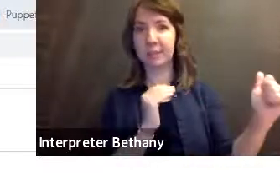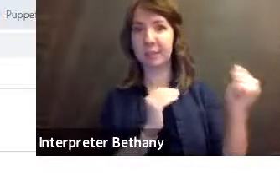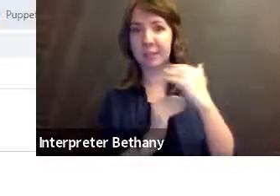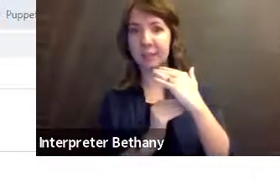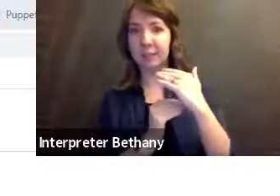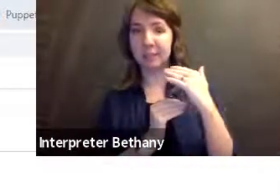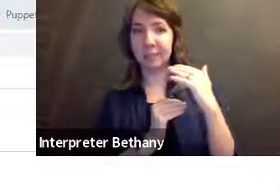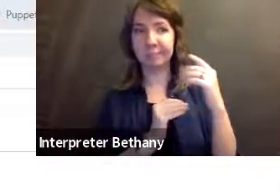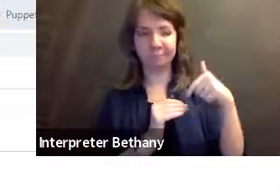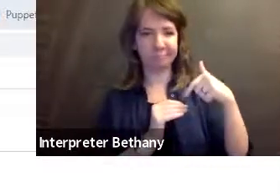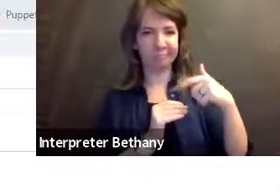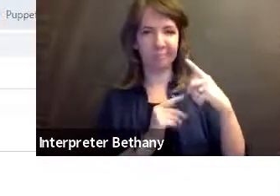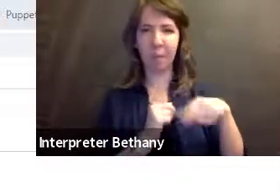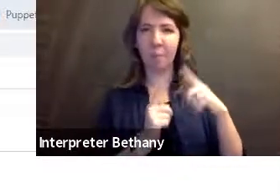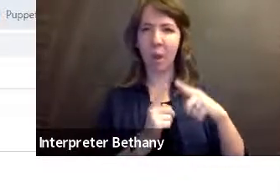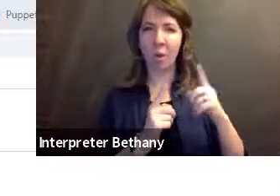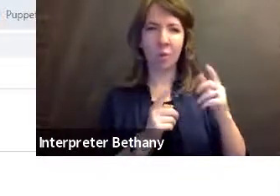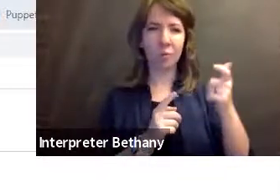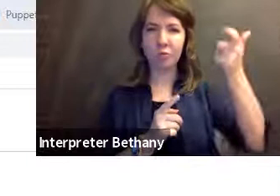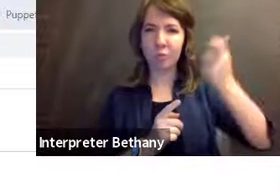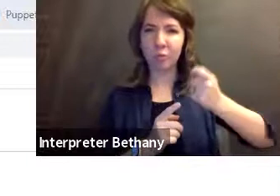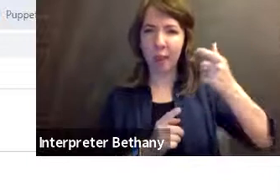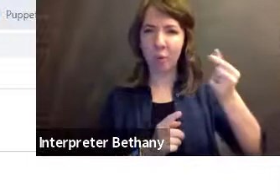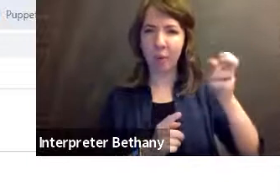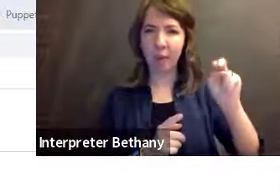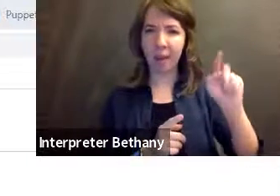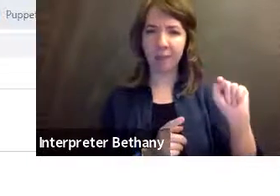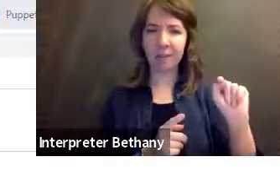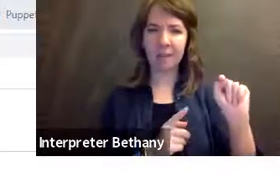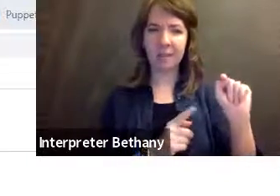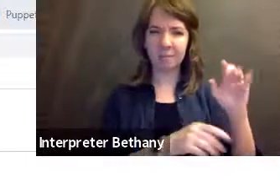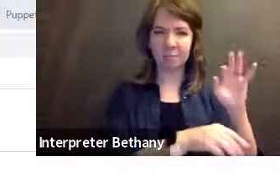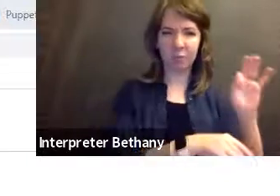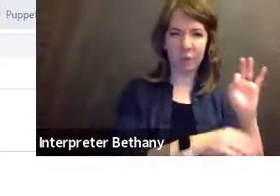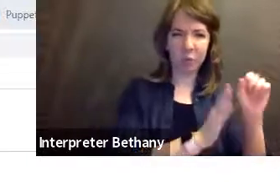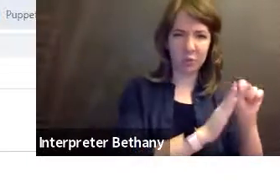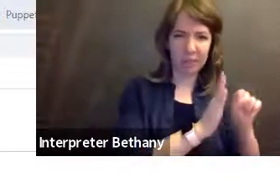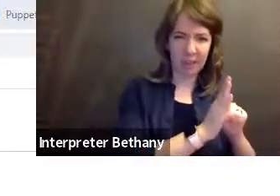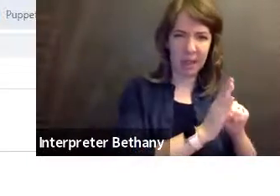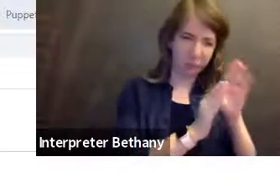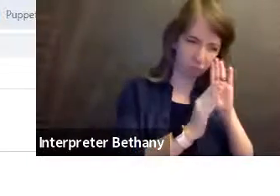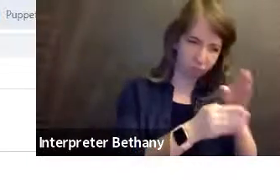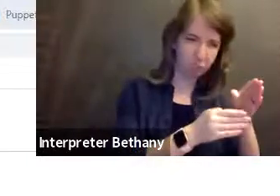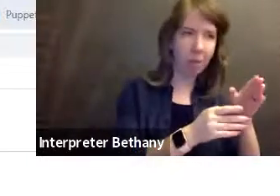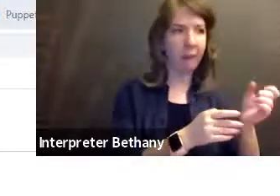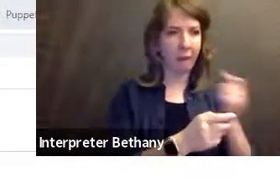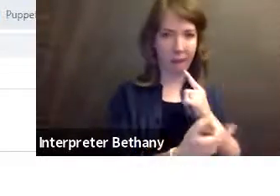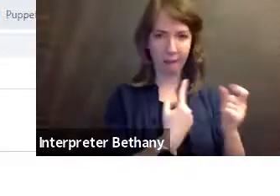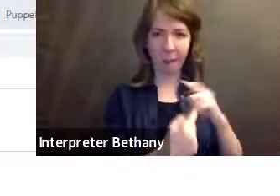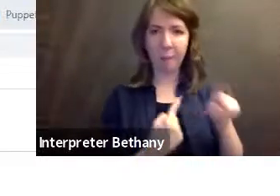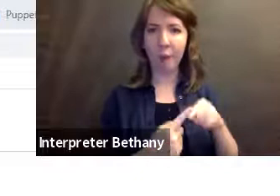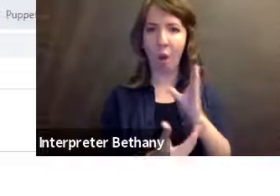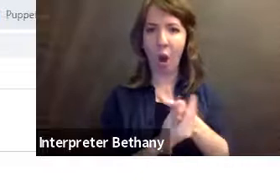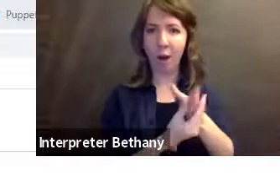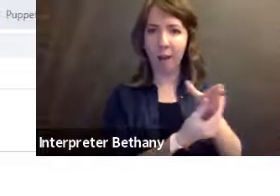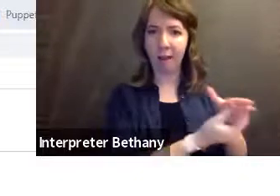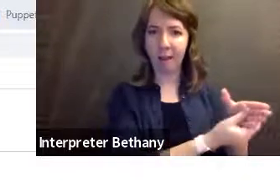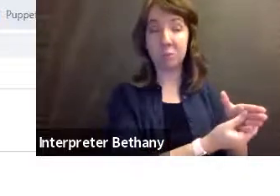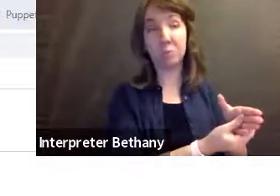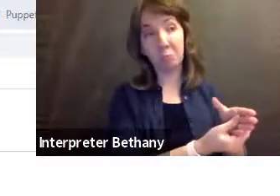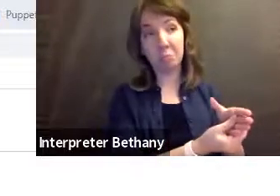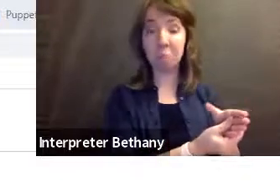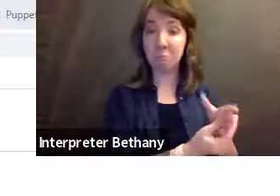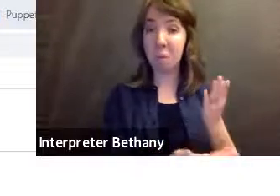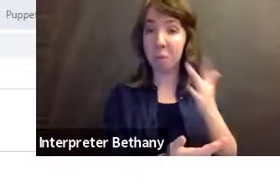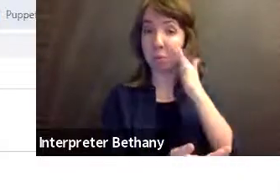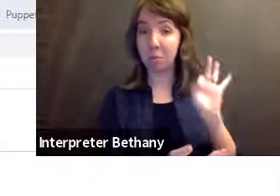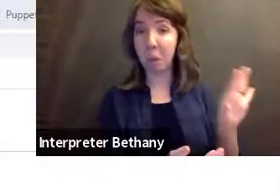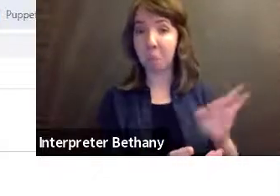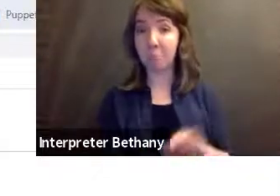Linda Kobashigawa: Something about a grant that's being worked on at Fresno State. And they were asking us about archives. So that might be something to throw out there. Can you, can you hear me.